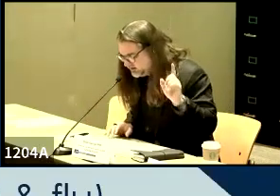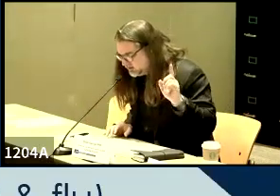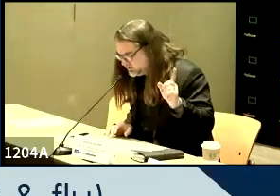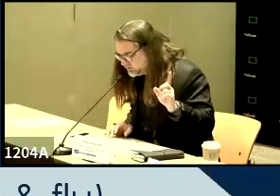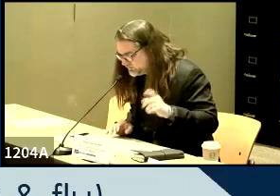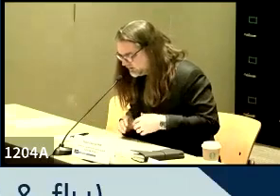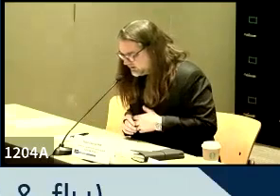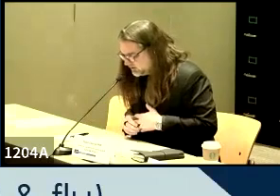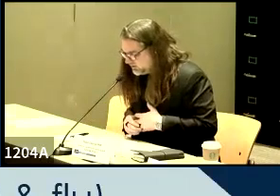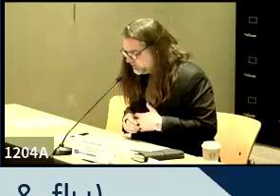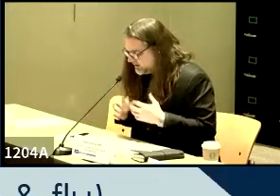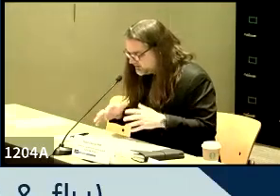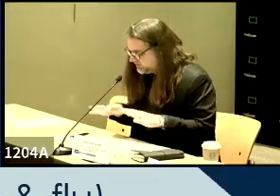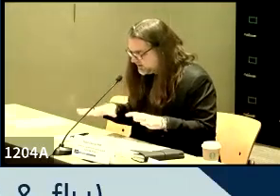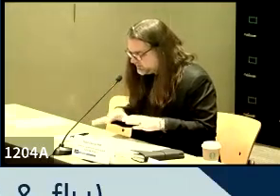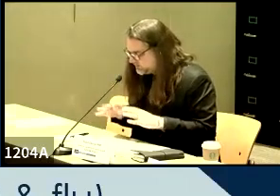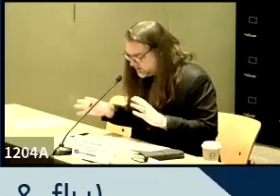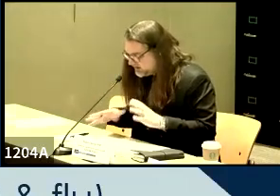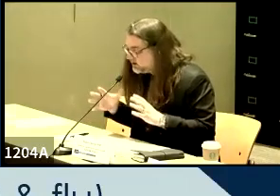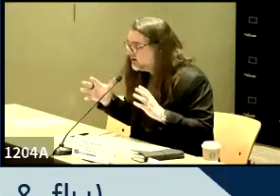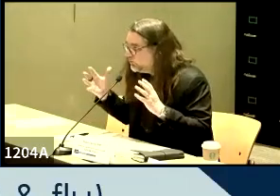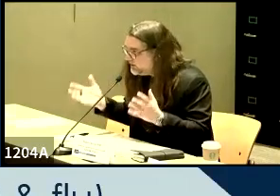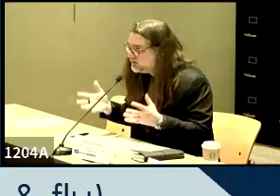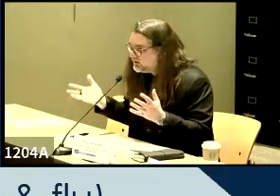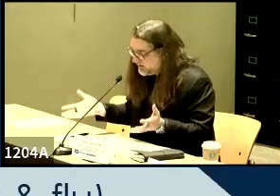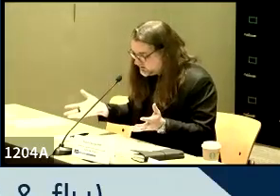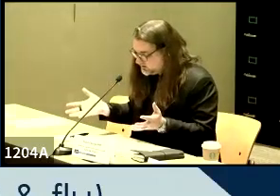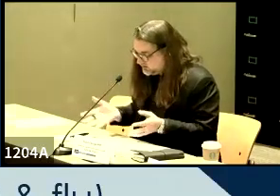in this user-friendly color-coded national maps and are updated on a weekly basis.